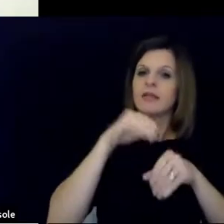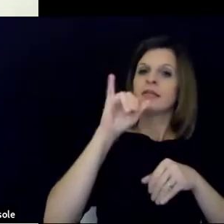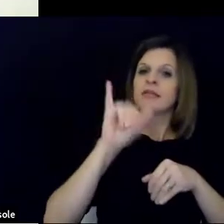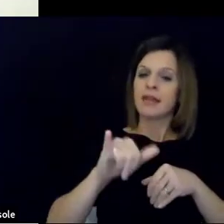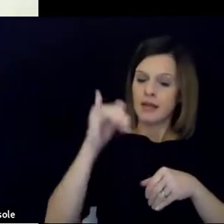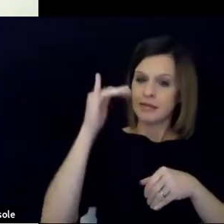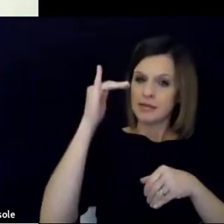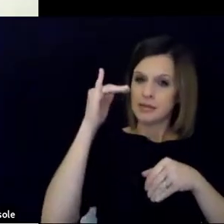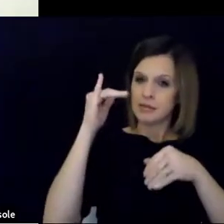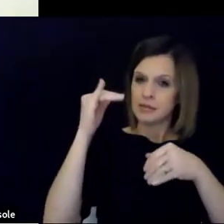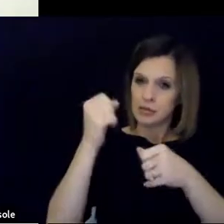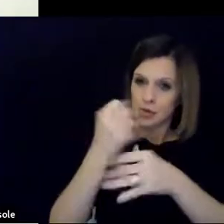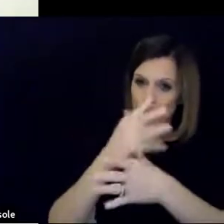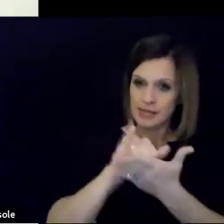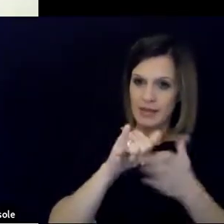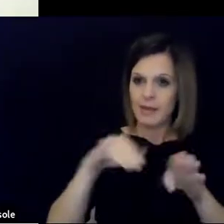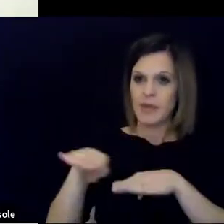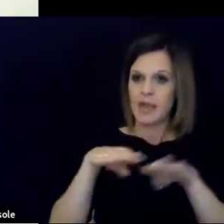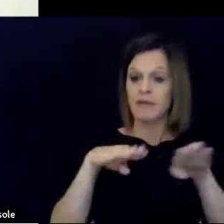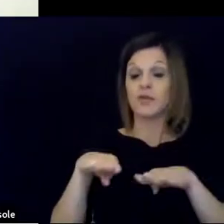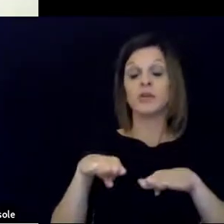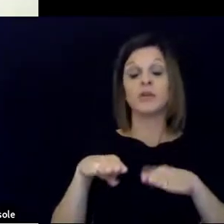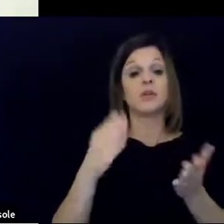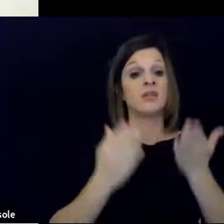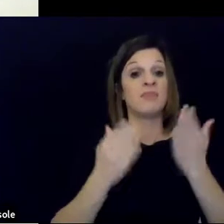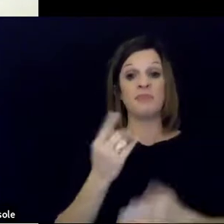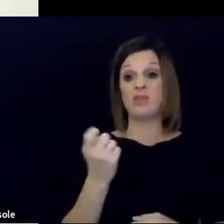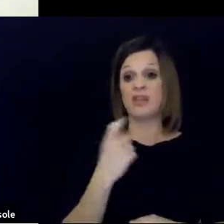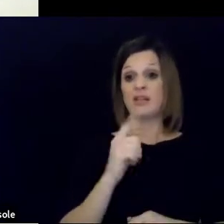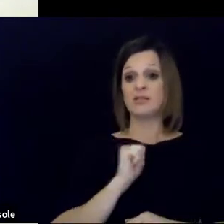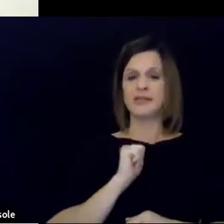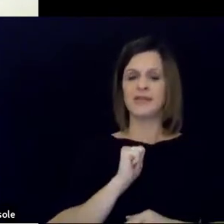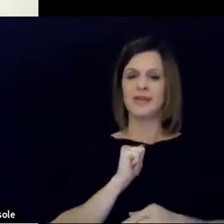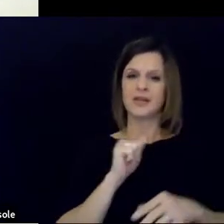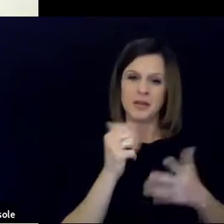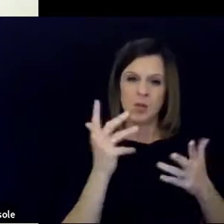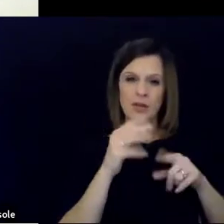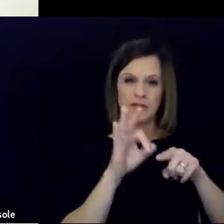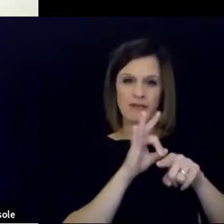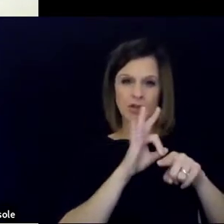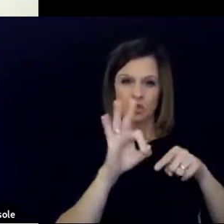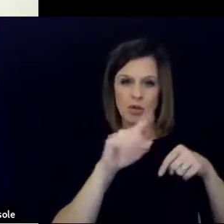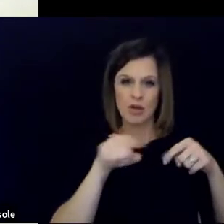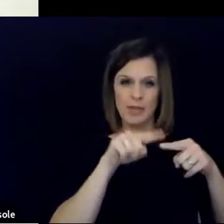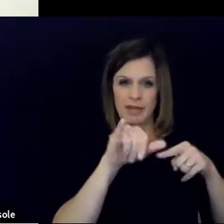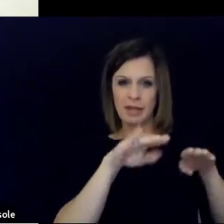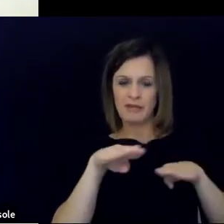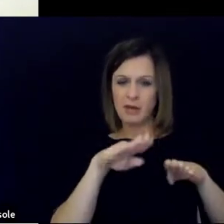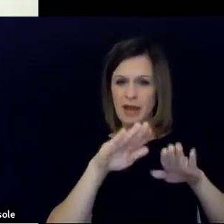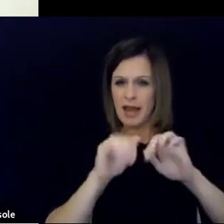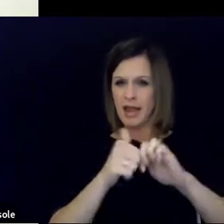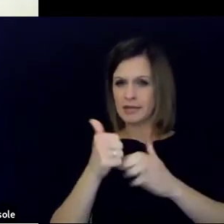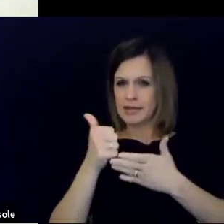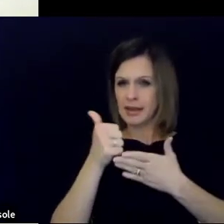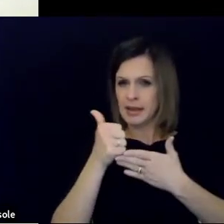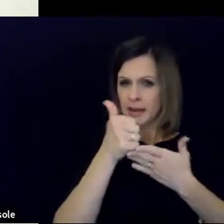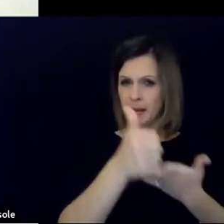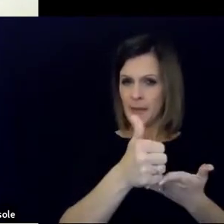So you can ask yourself, what's functional about the behavior? How does it help them? How does it help them to smear their feces?